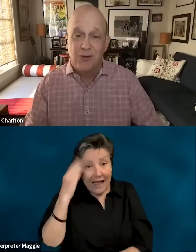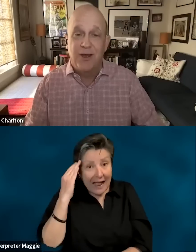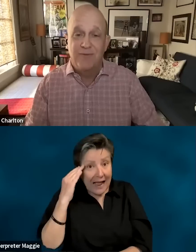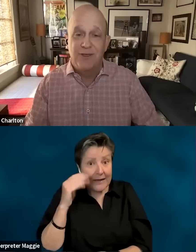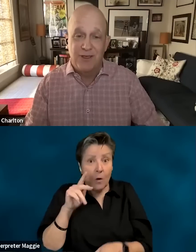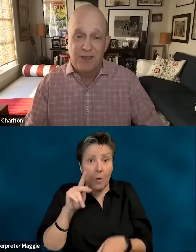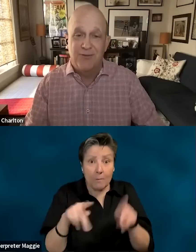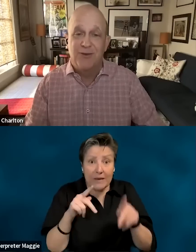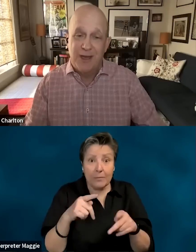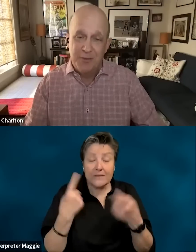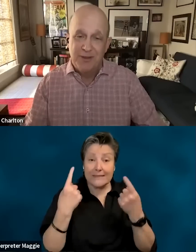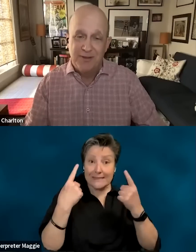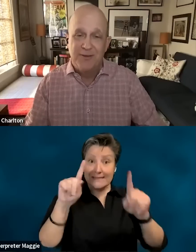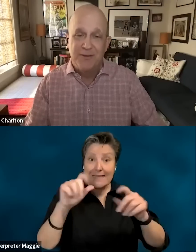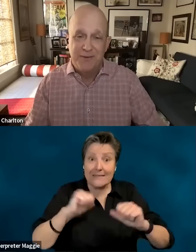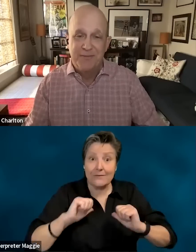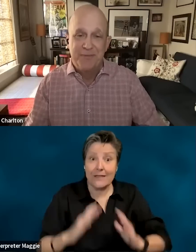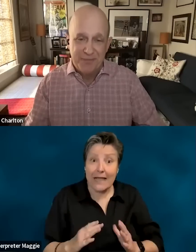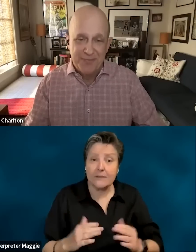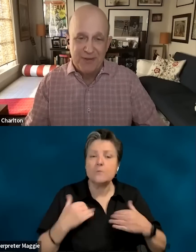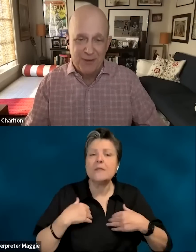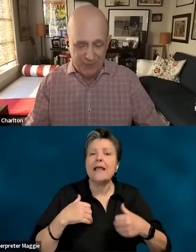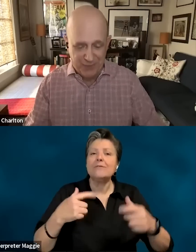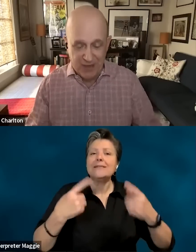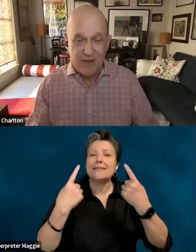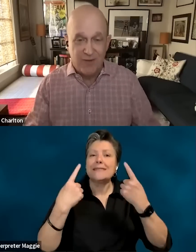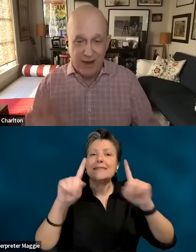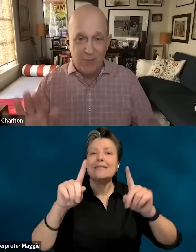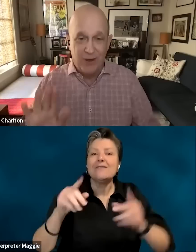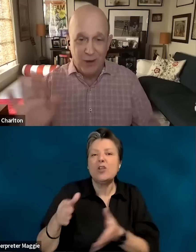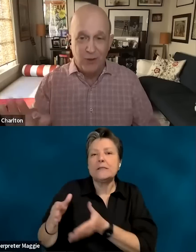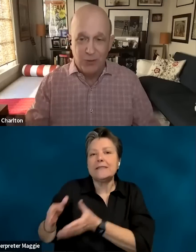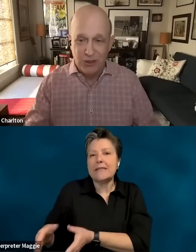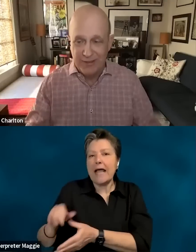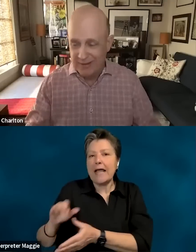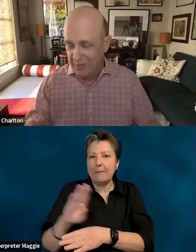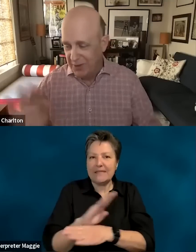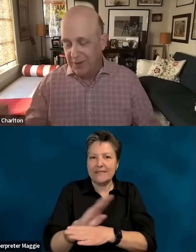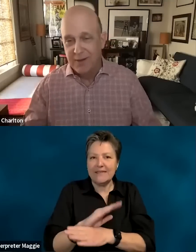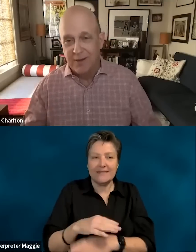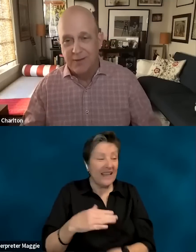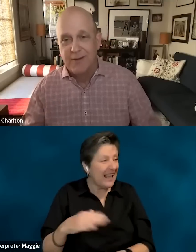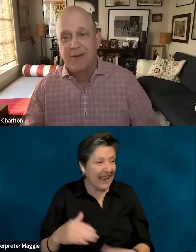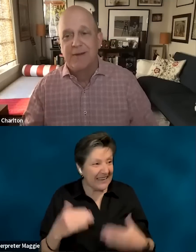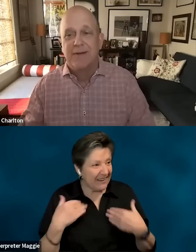that also have successful side businesses. So, I never had one, I always wish I did, but you know.